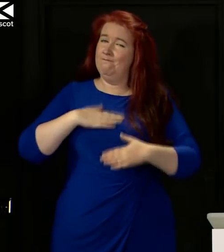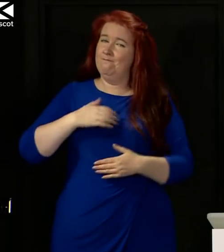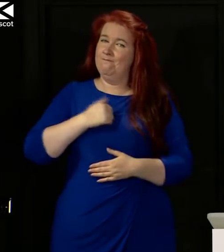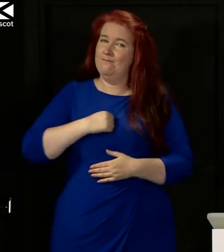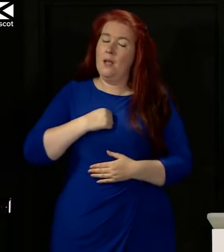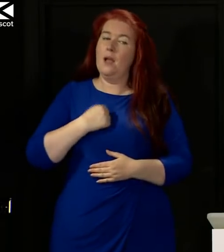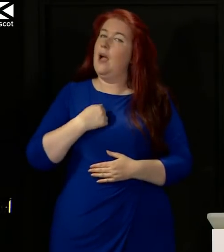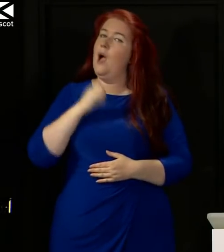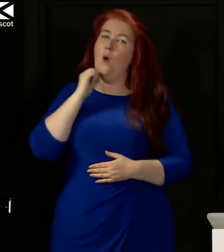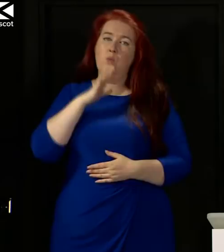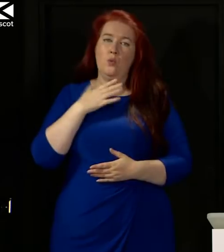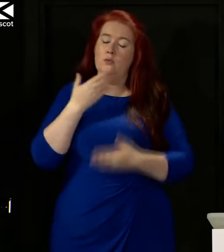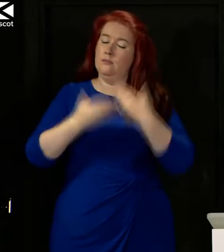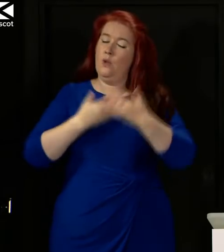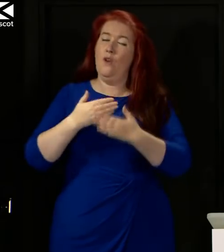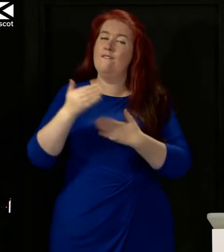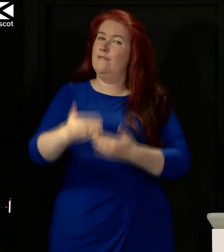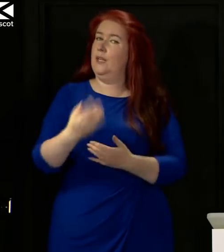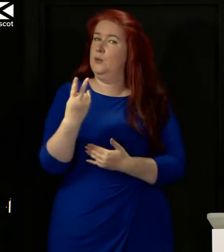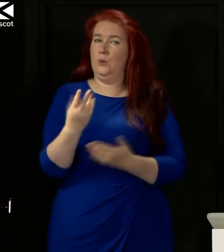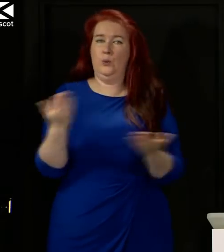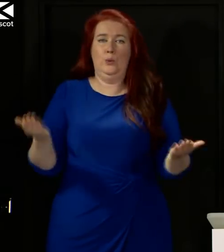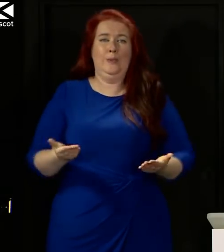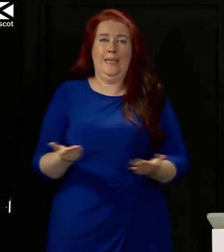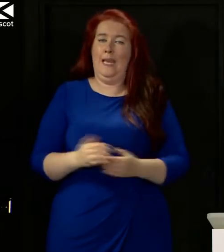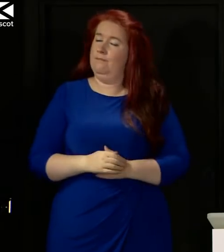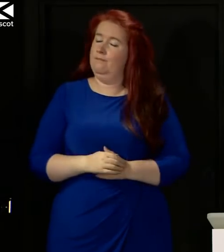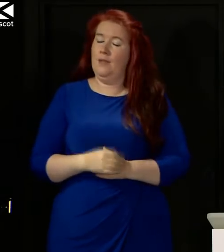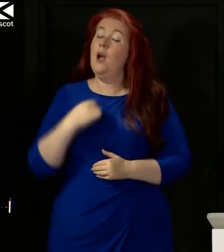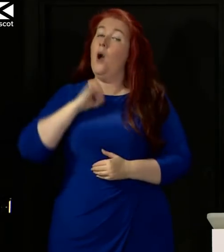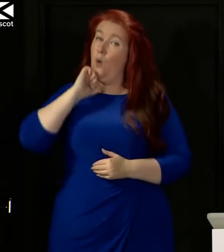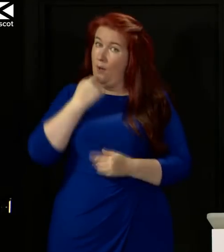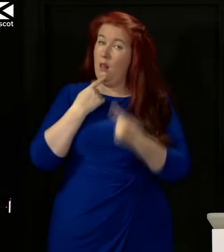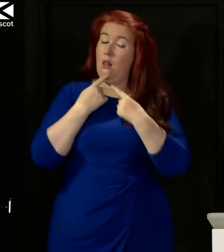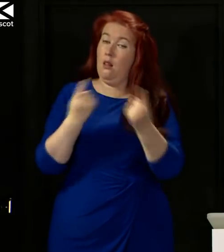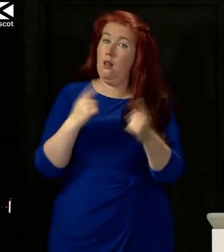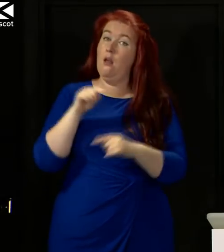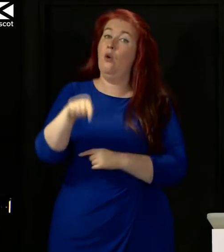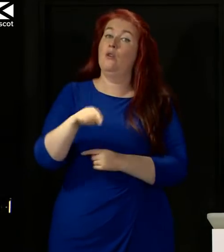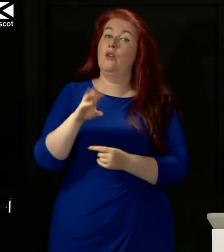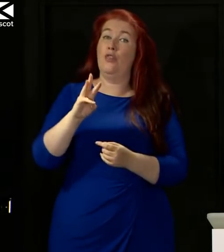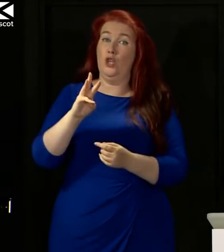phase 2 decisions today, because I will announce those decisions on Thursday. That is not about